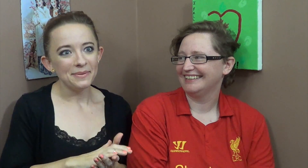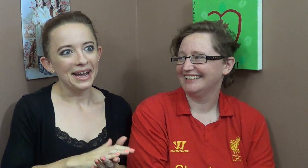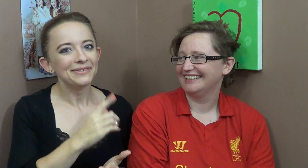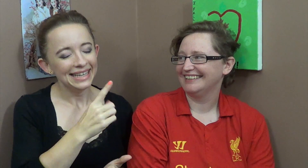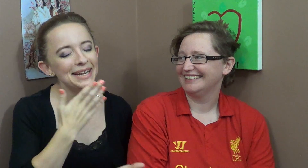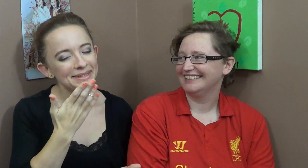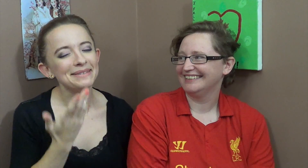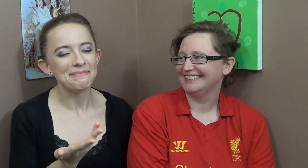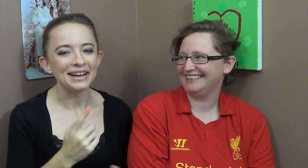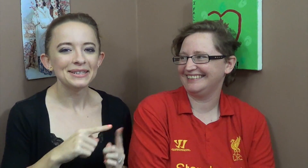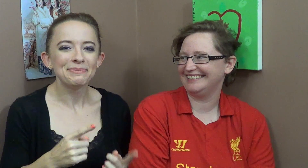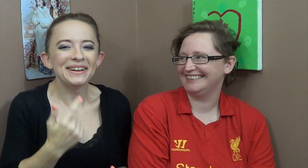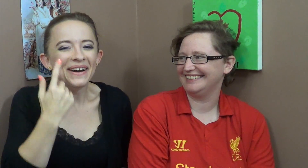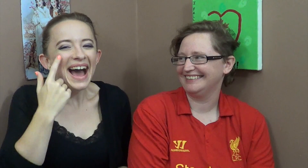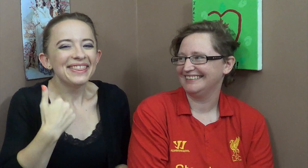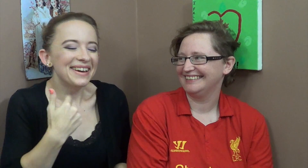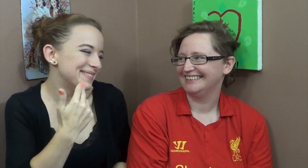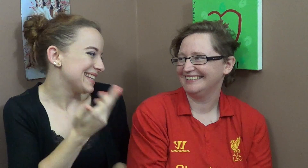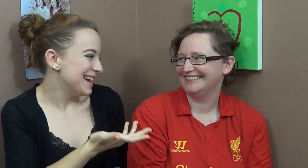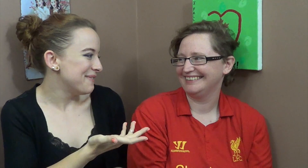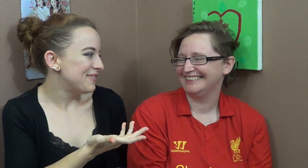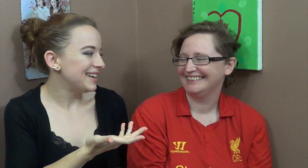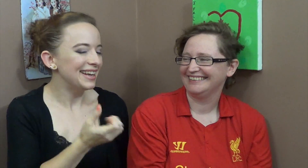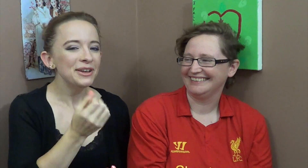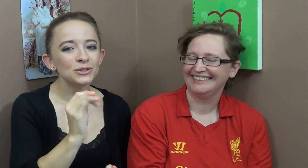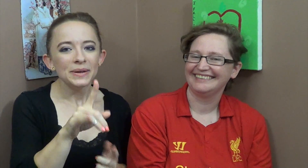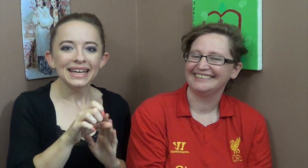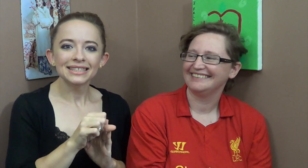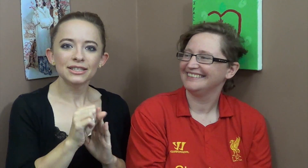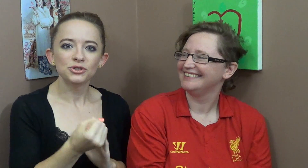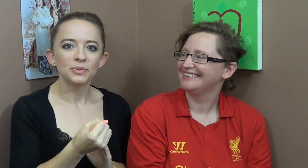my wife." He was embarrassed but I thought it was kind of funny. So in that situation